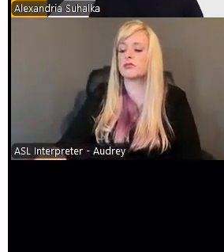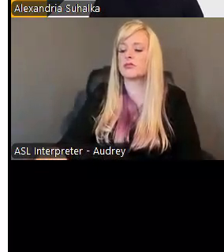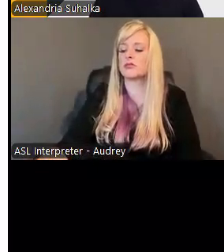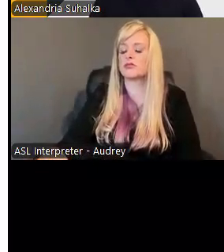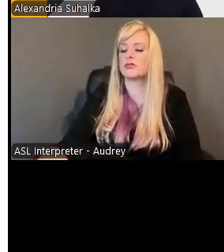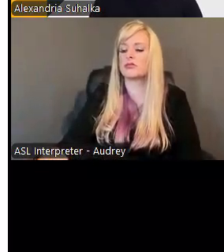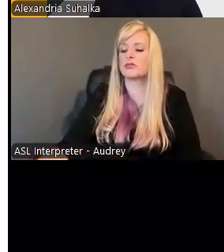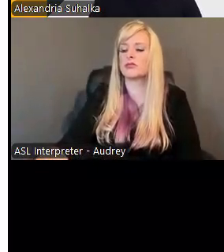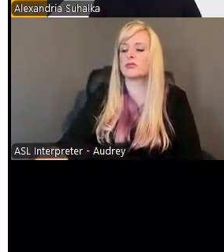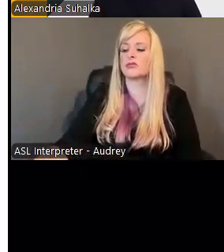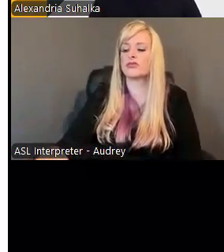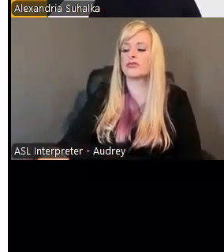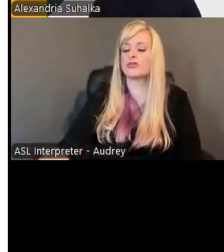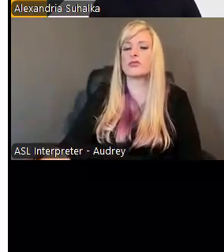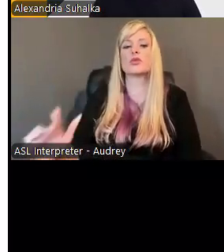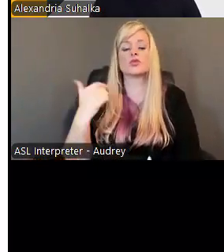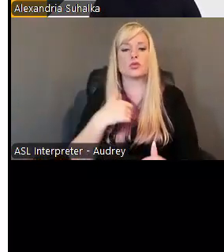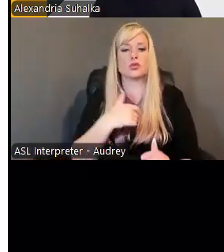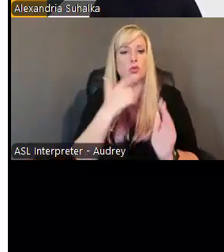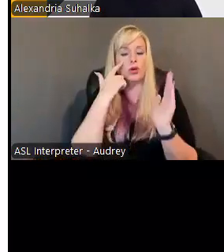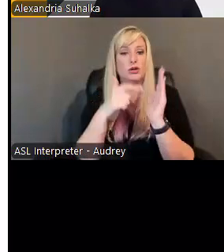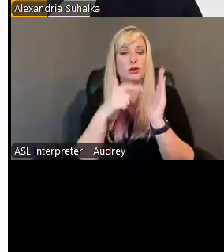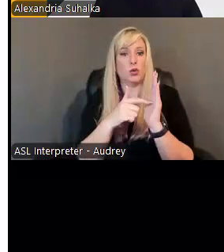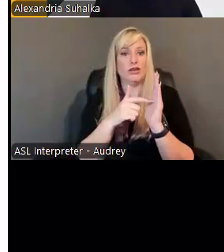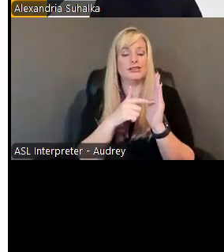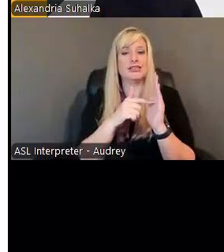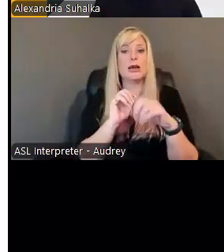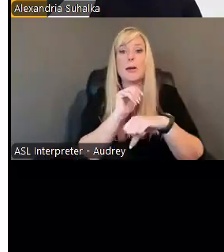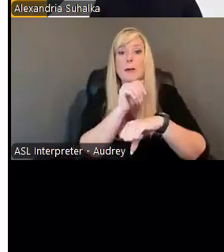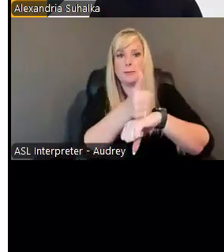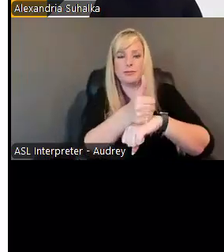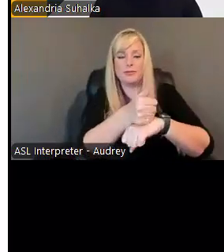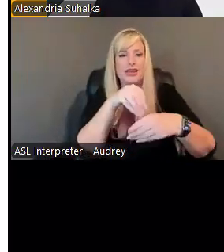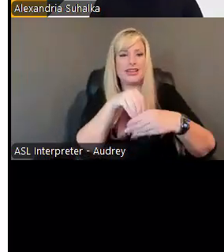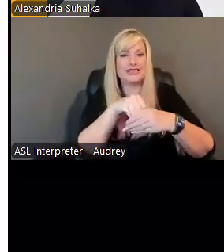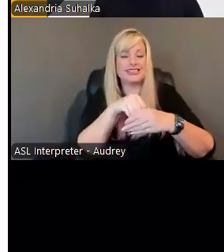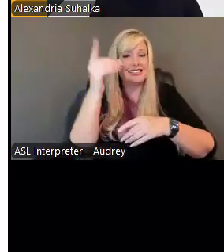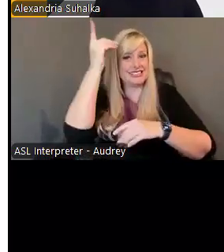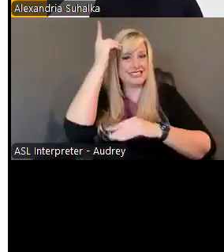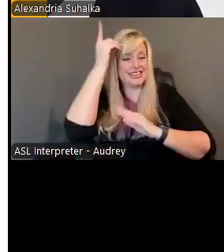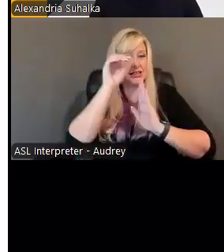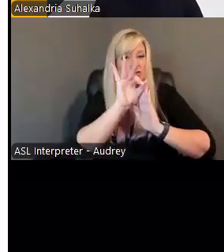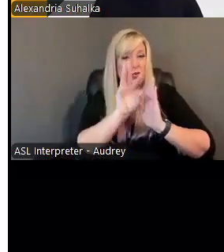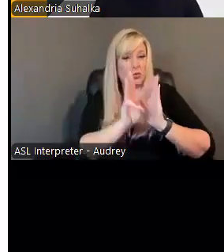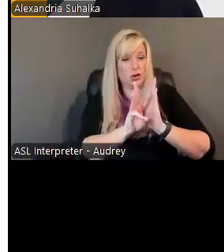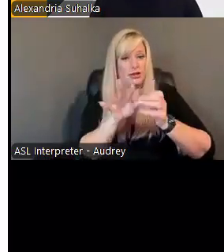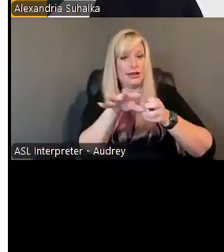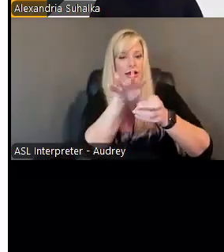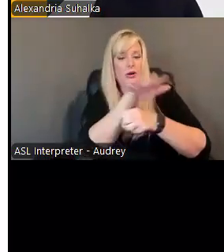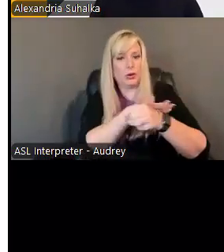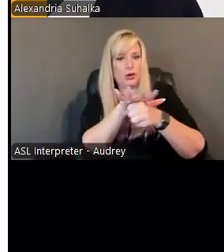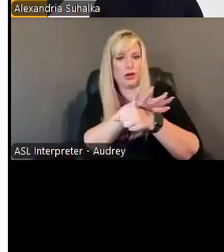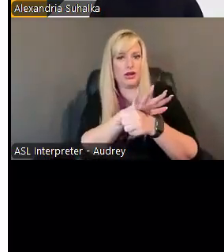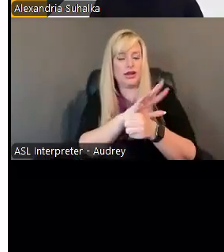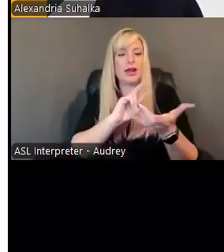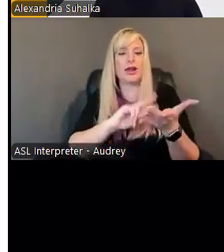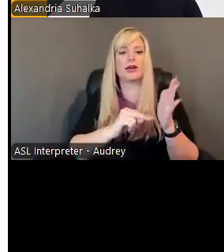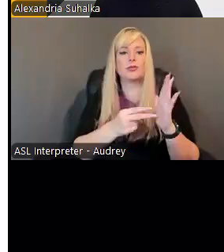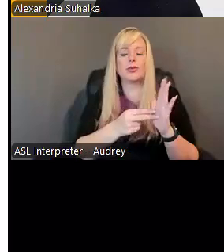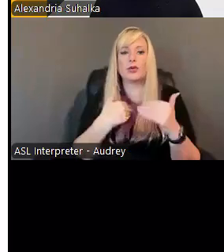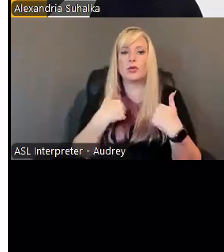We saw that being based in Dallas-Fort Worth area, we have a high population of Latinos, about